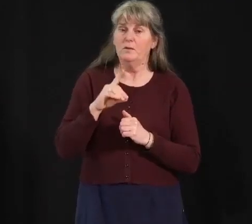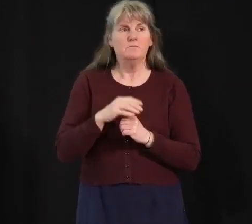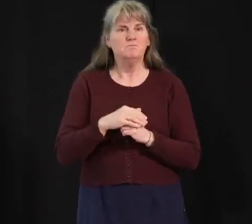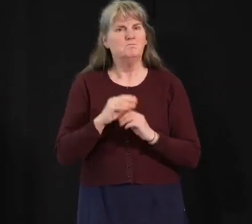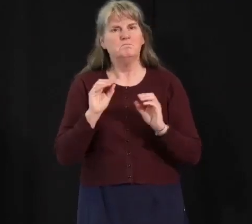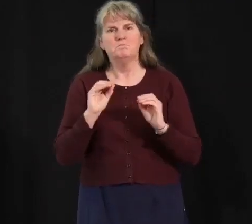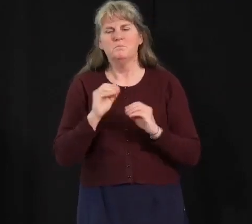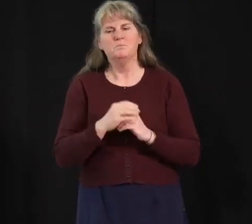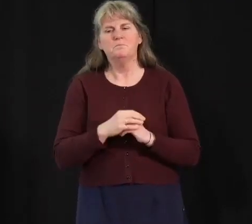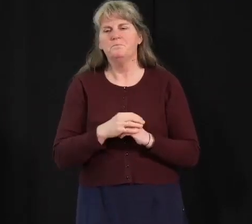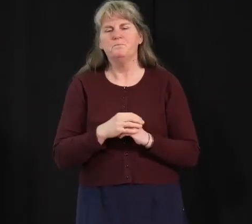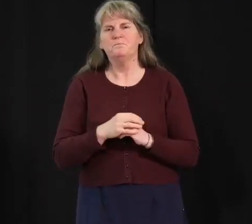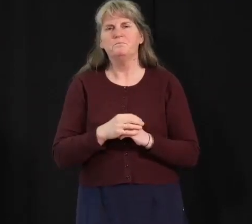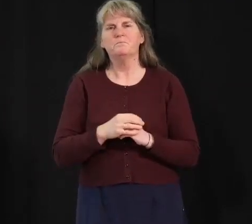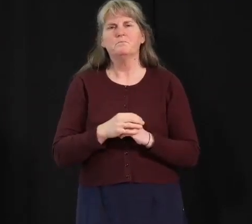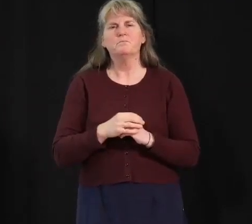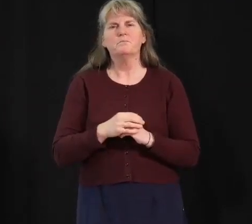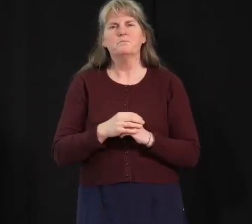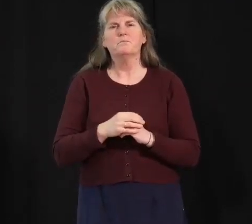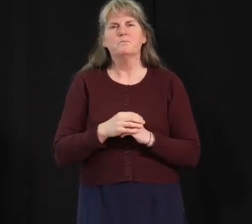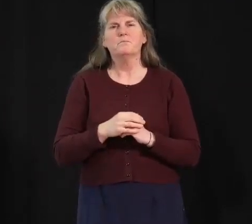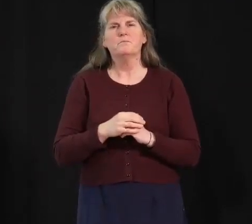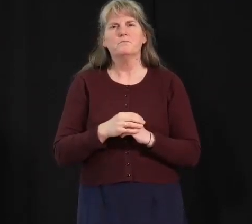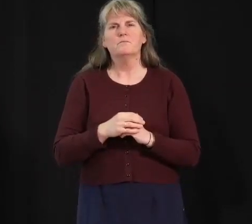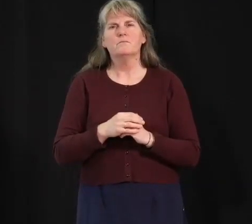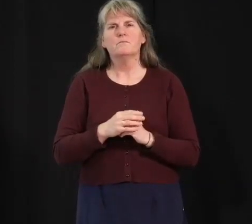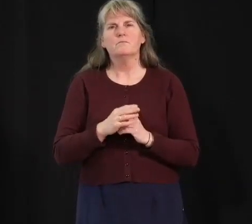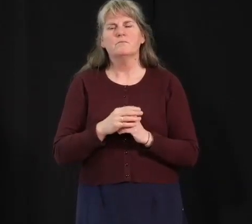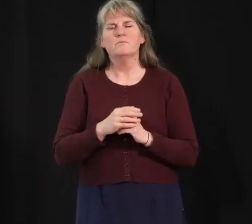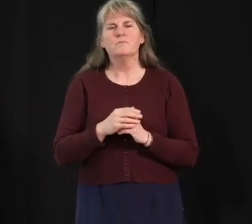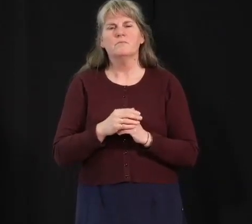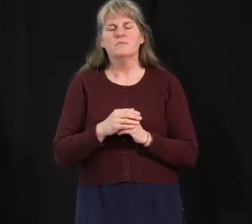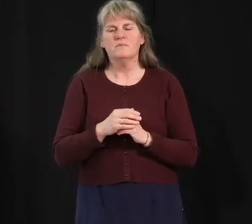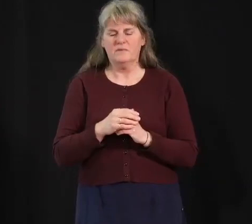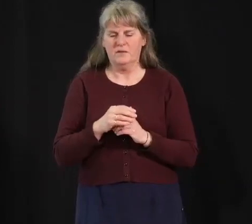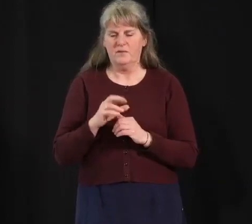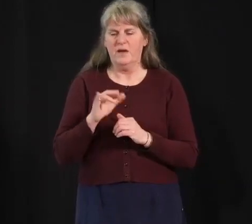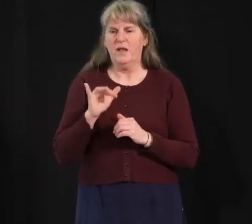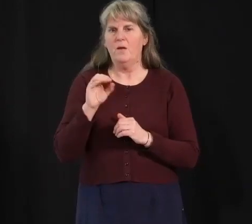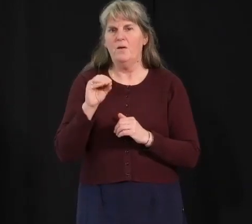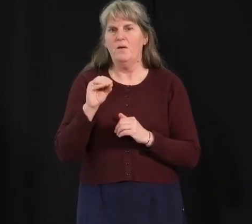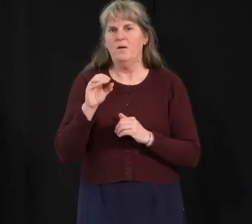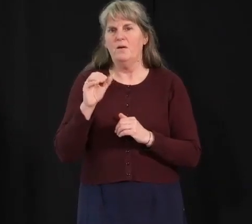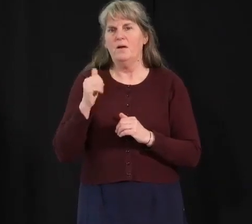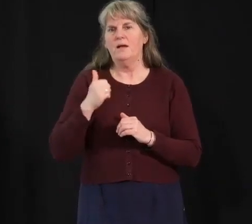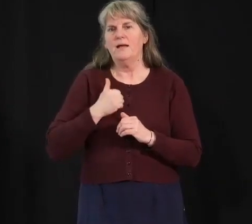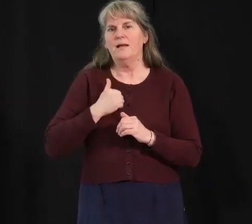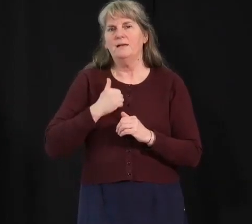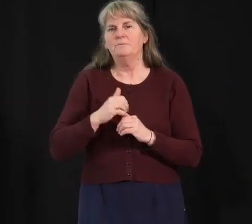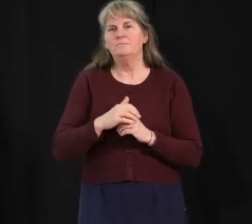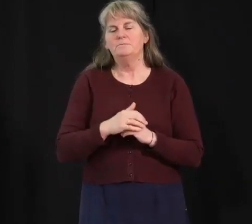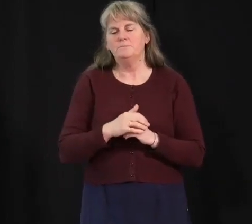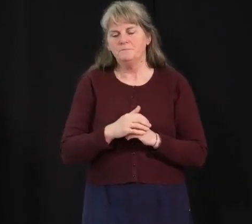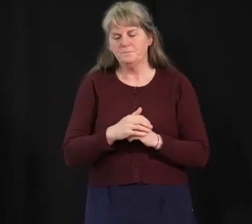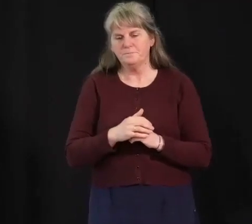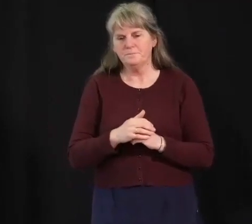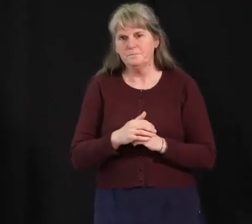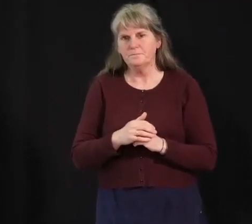So allowing some opening up within that defined framework. Reporter: